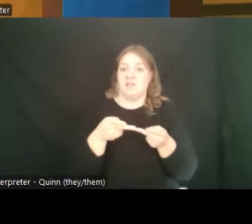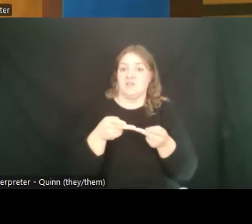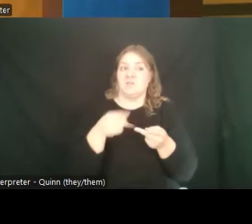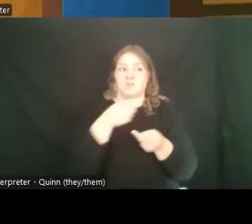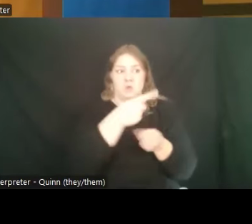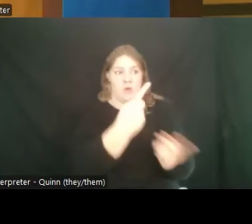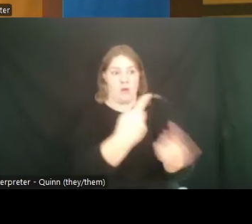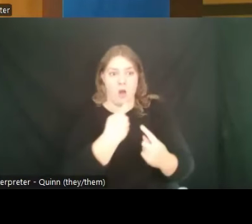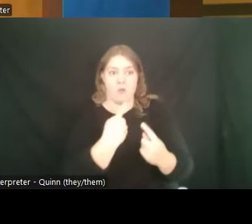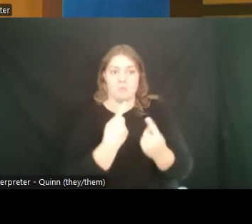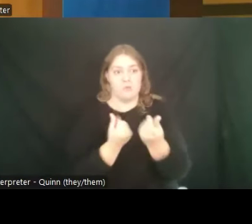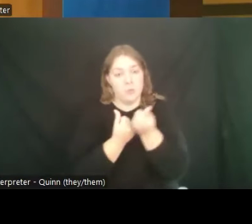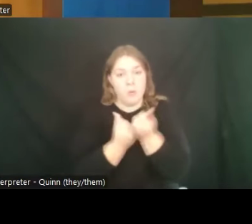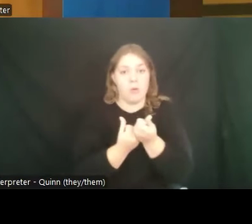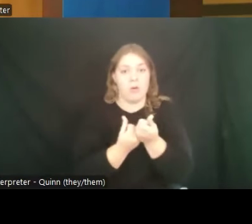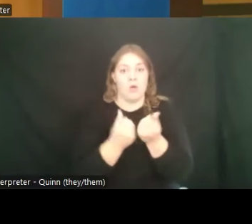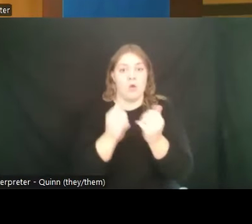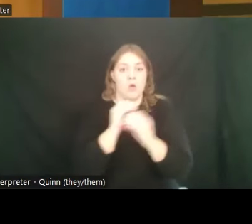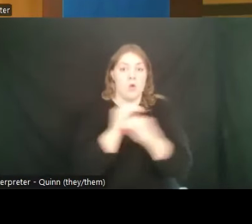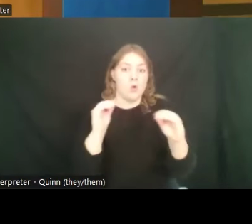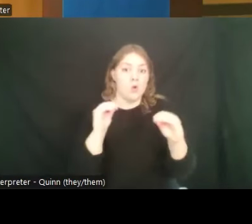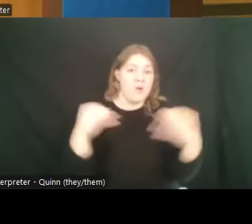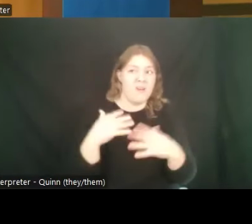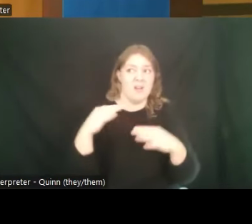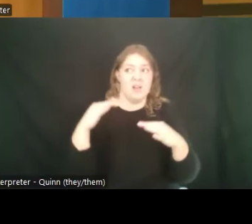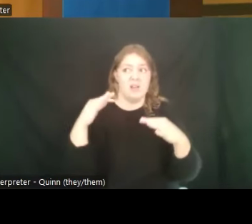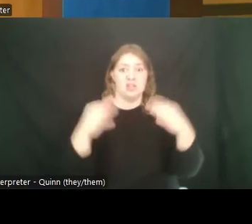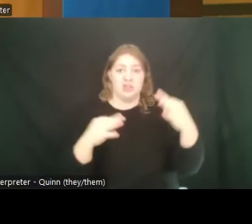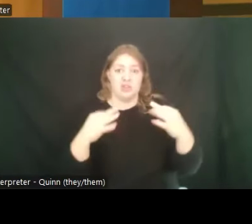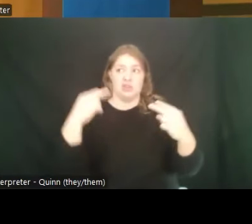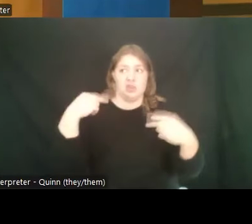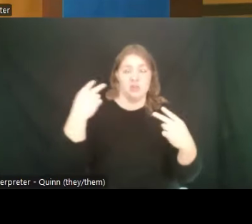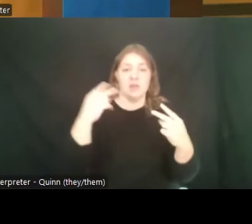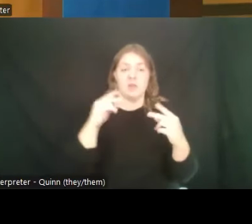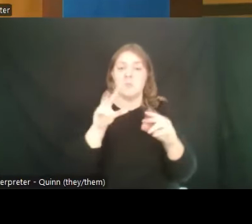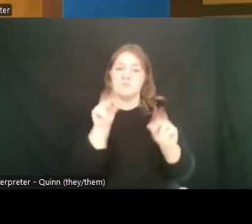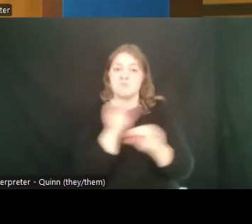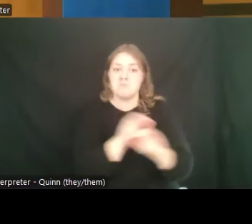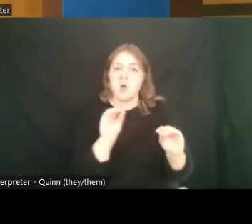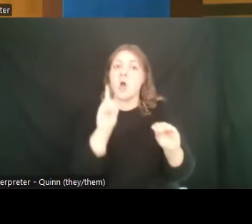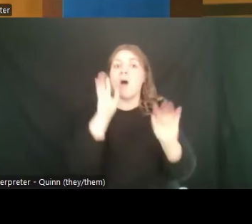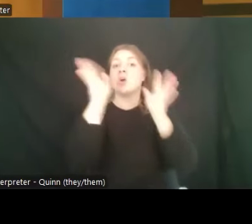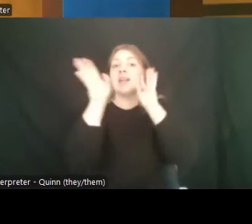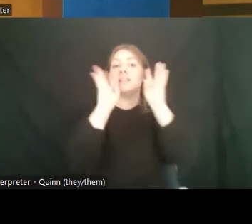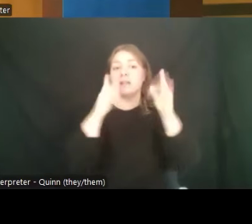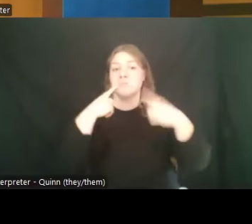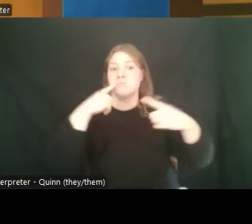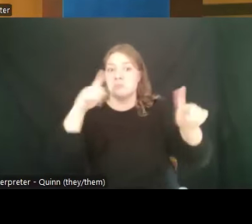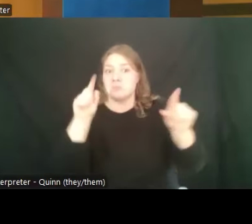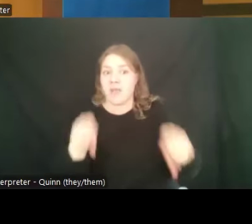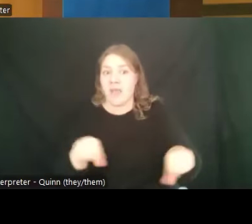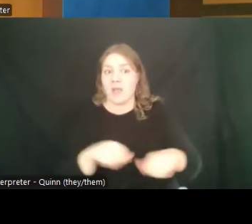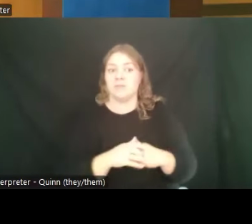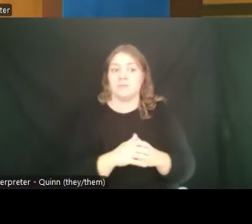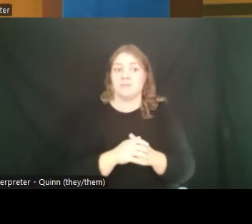fear of judgment and that your creativity to can really flourish really driving um a diverse